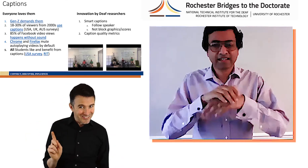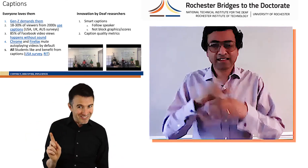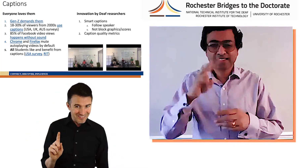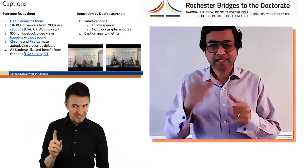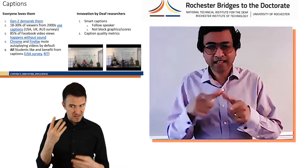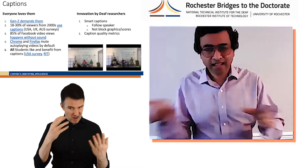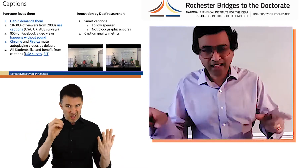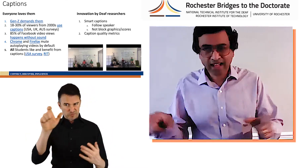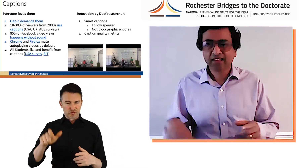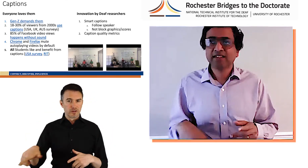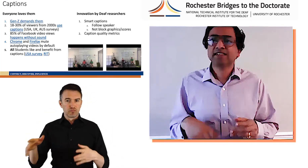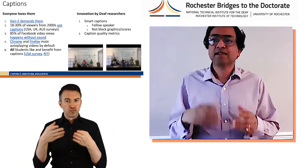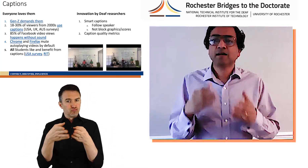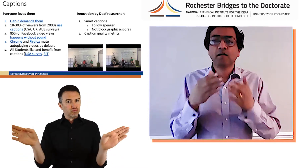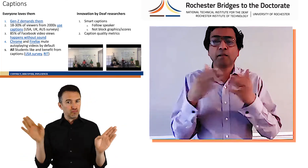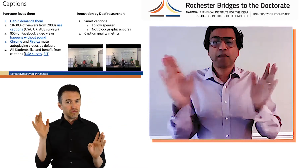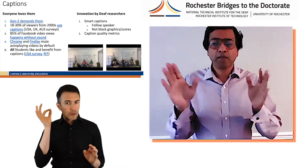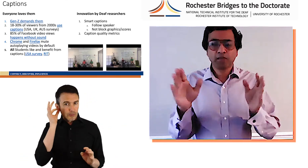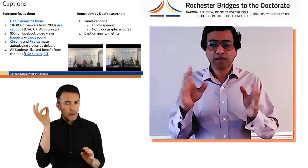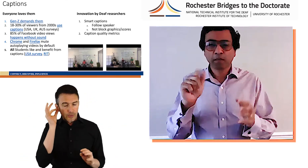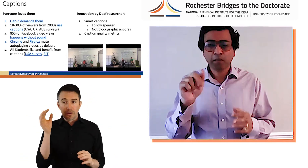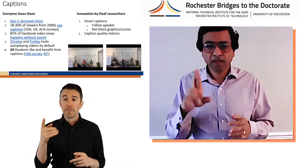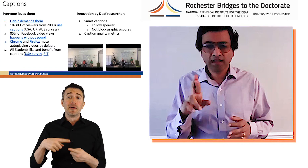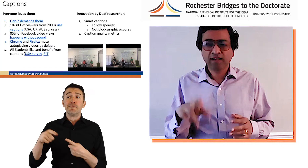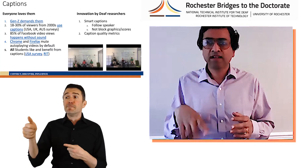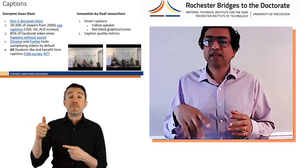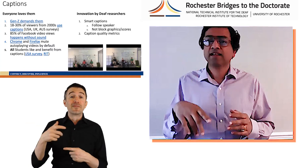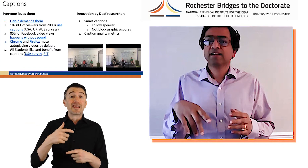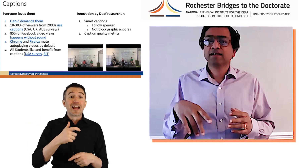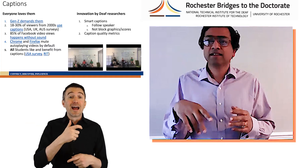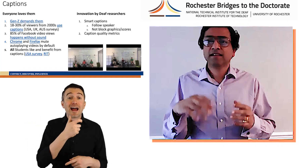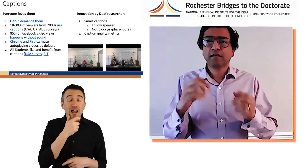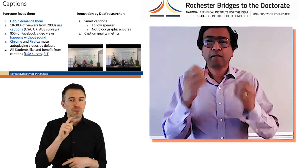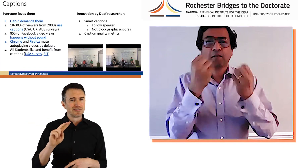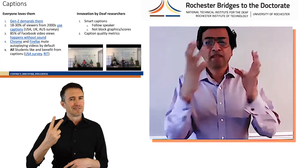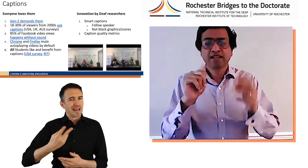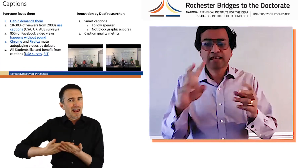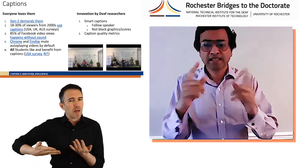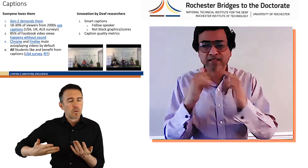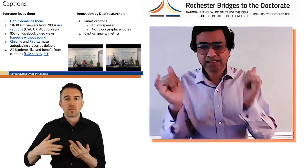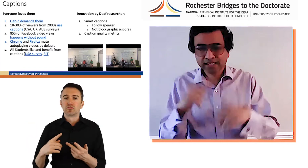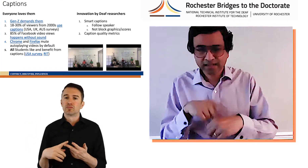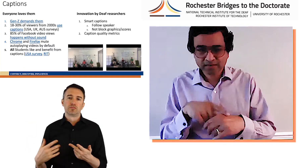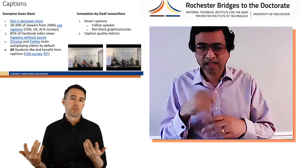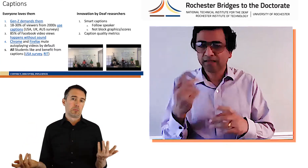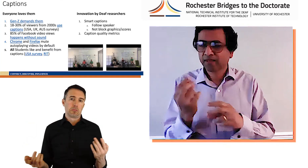They may be individuals whose second language is English